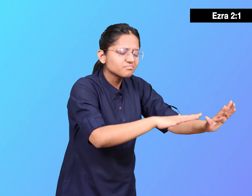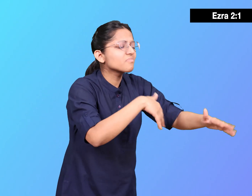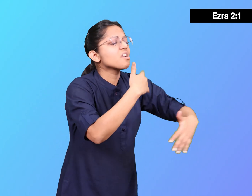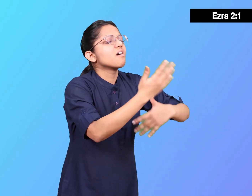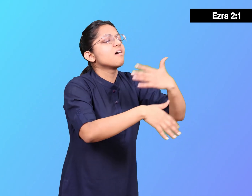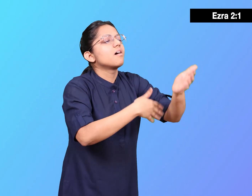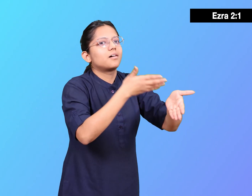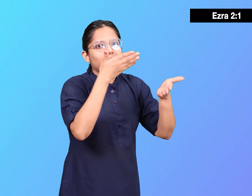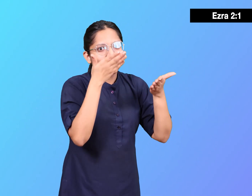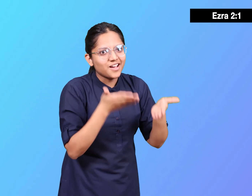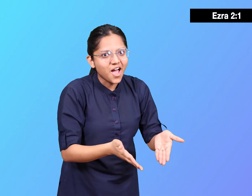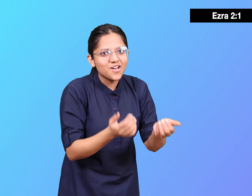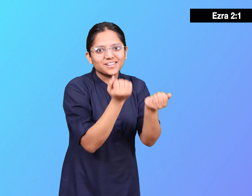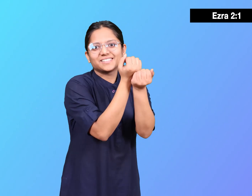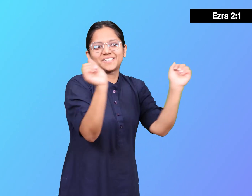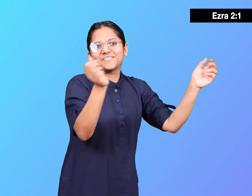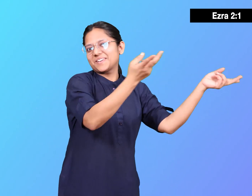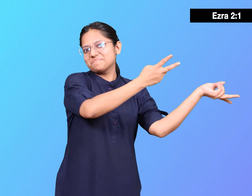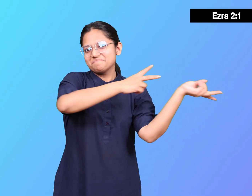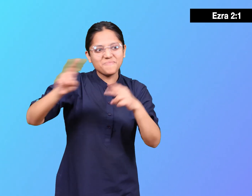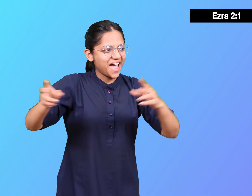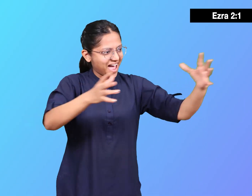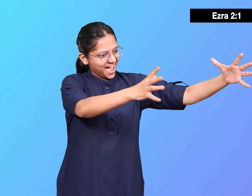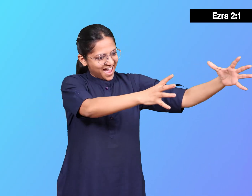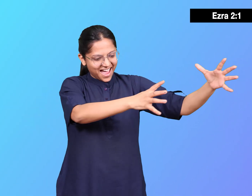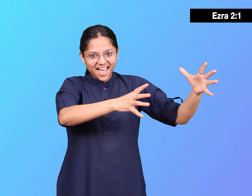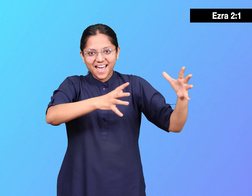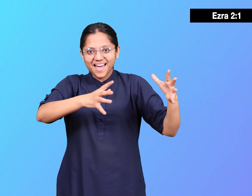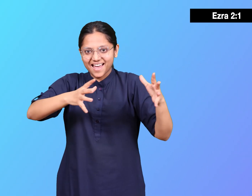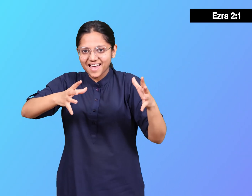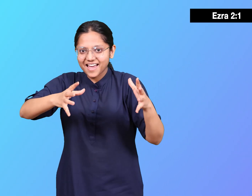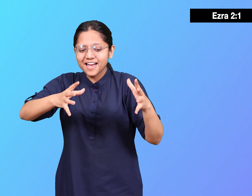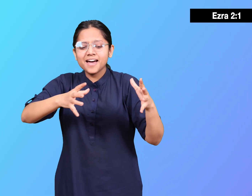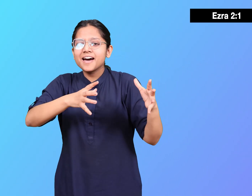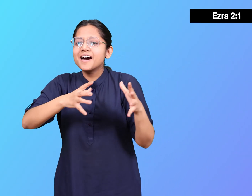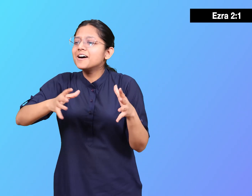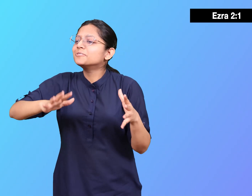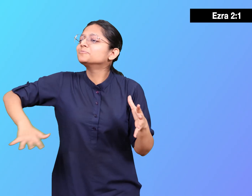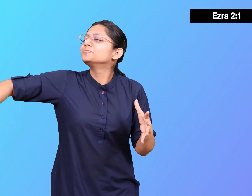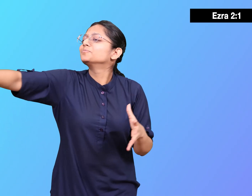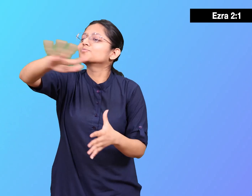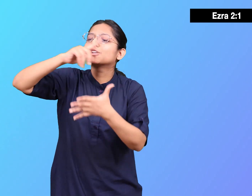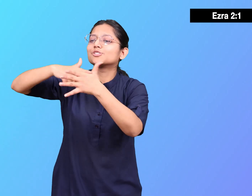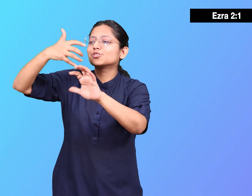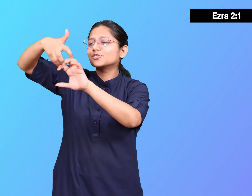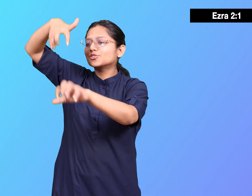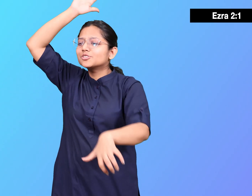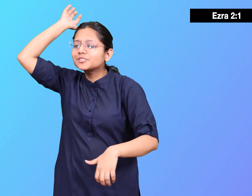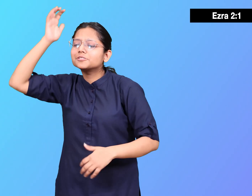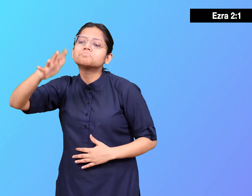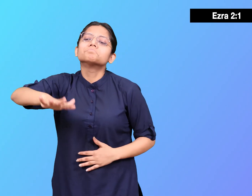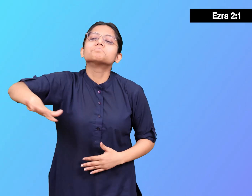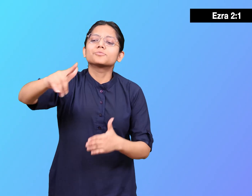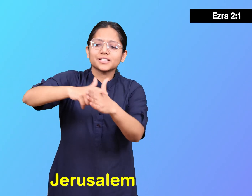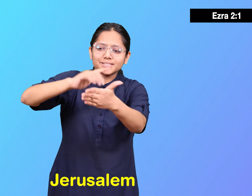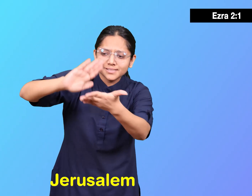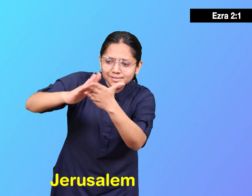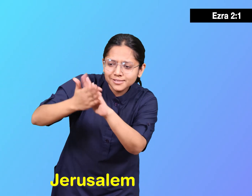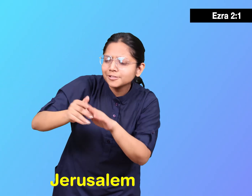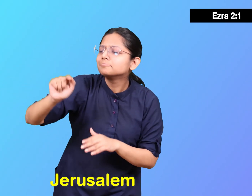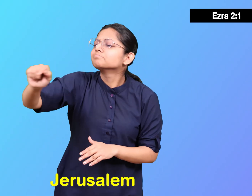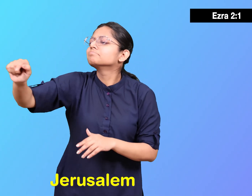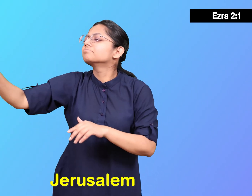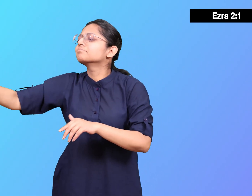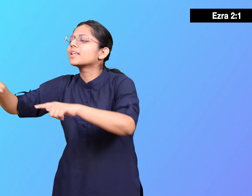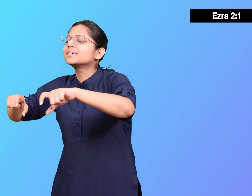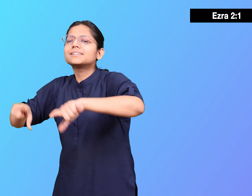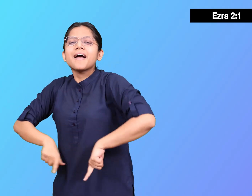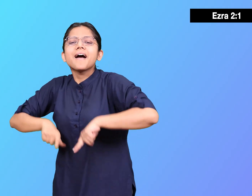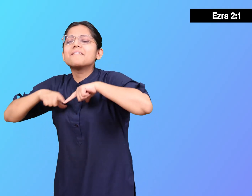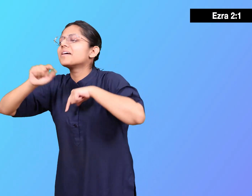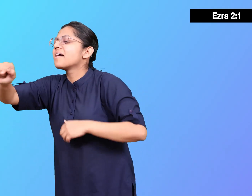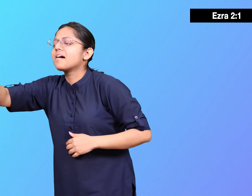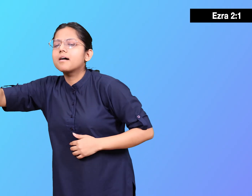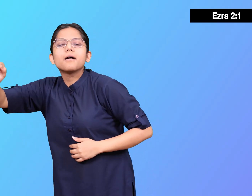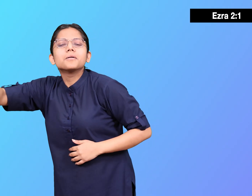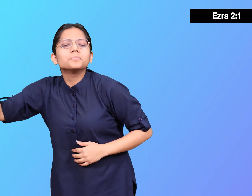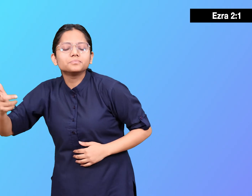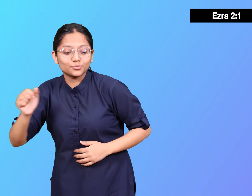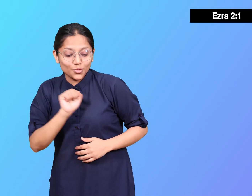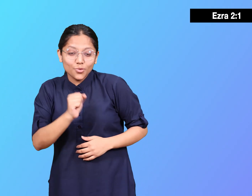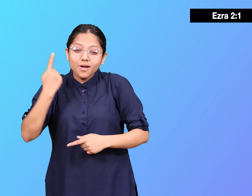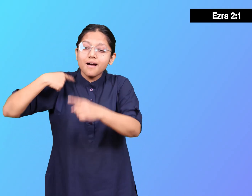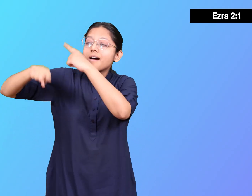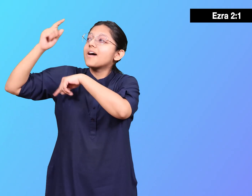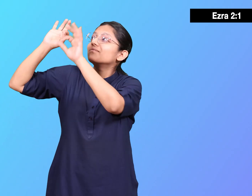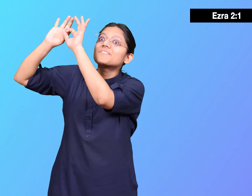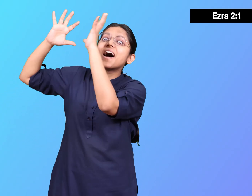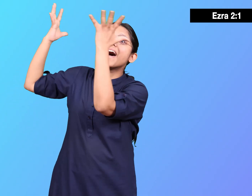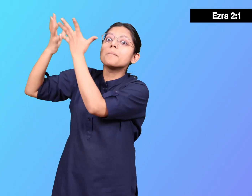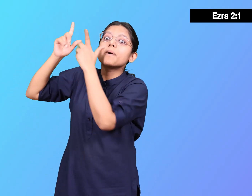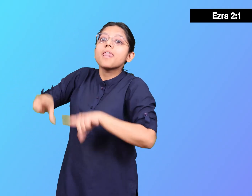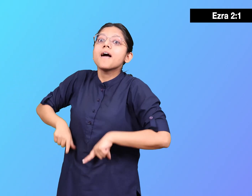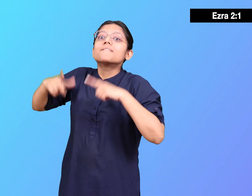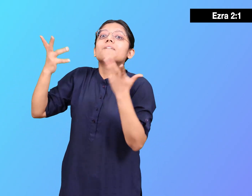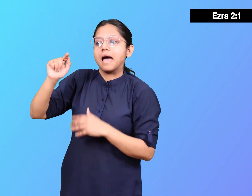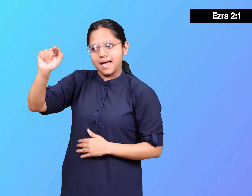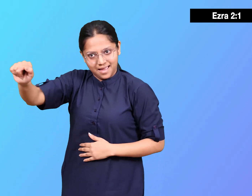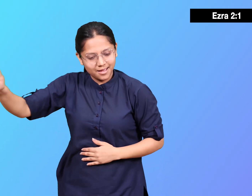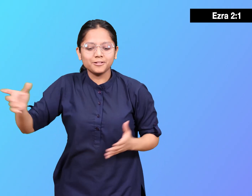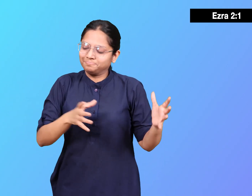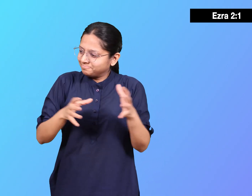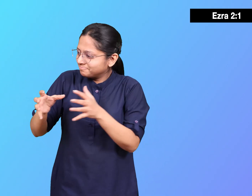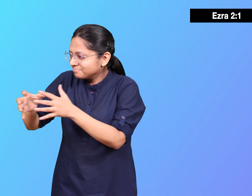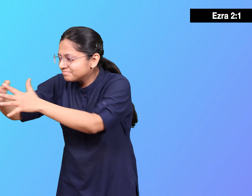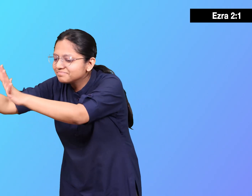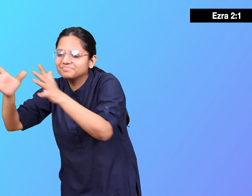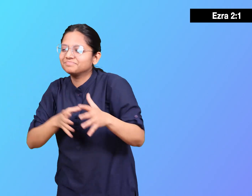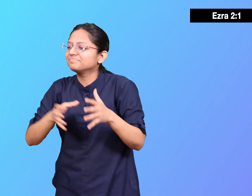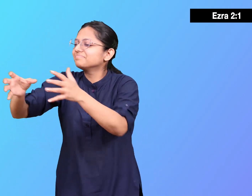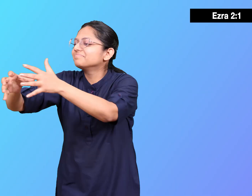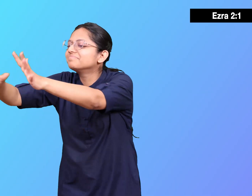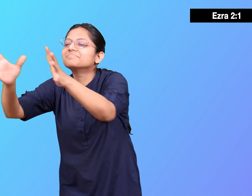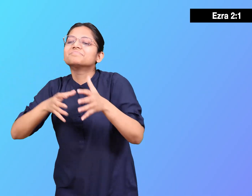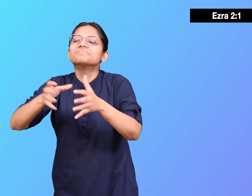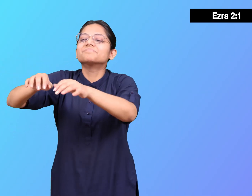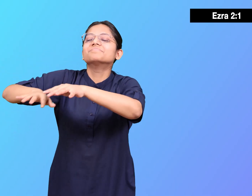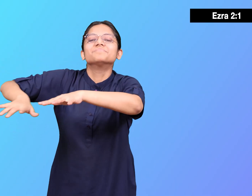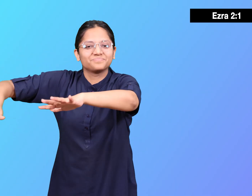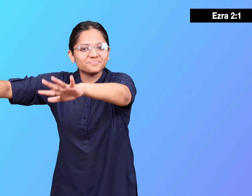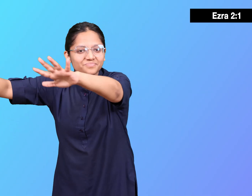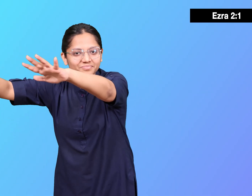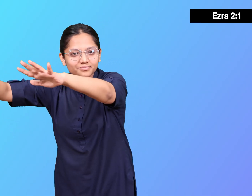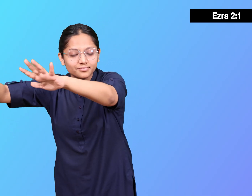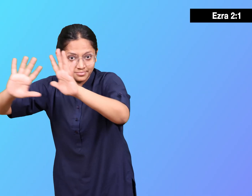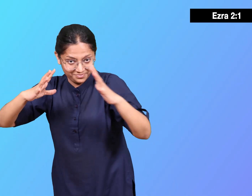They now returned to Jerusalem and other places in Judah, everyone to their own towns.